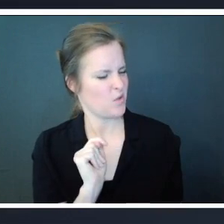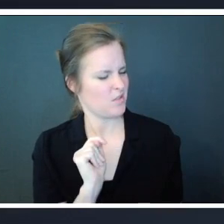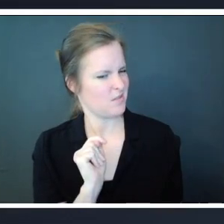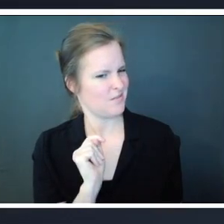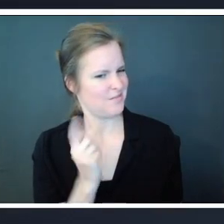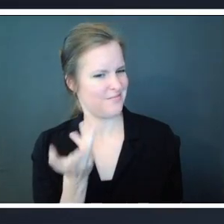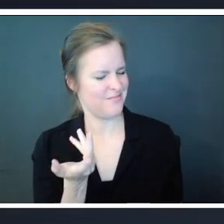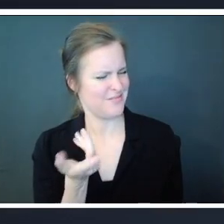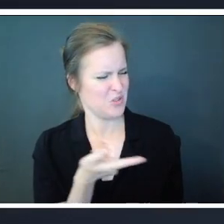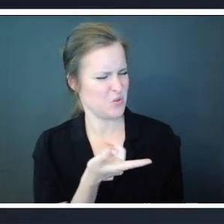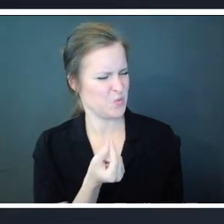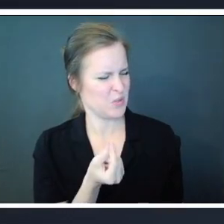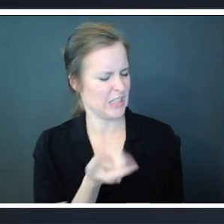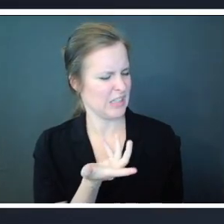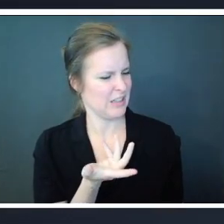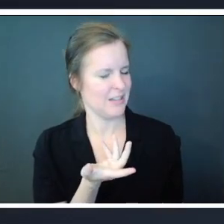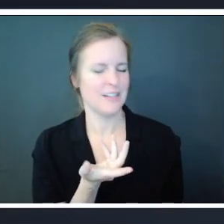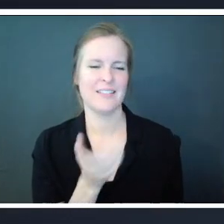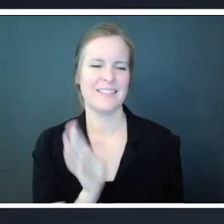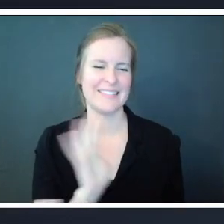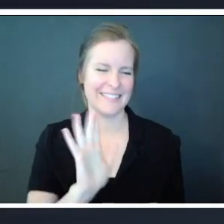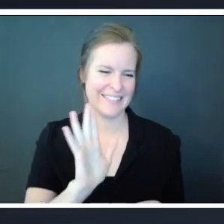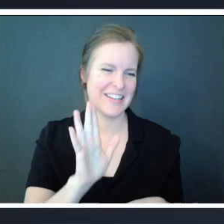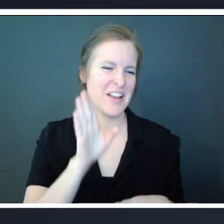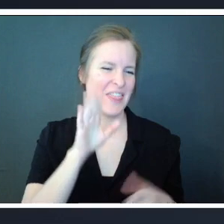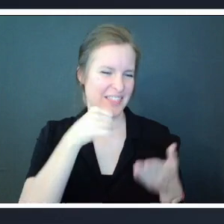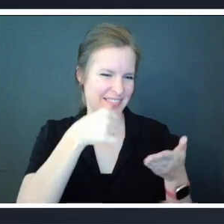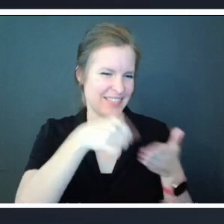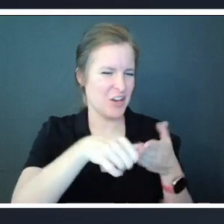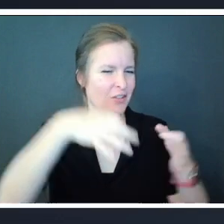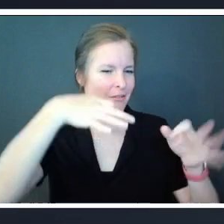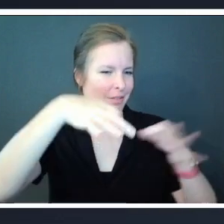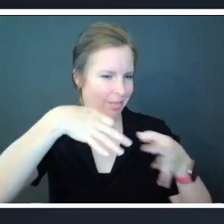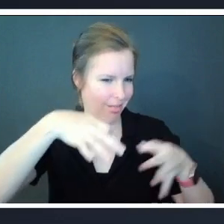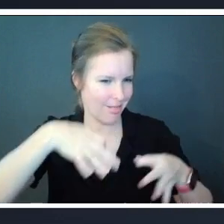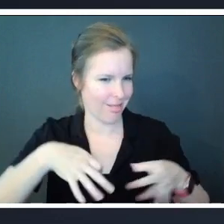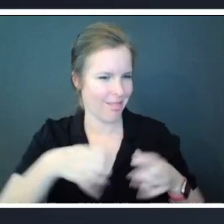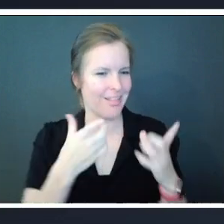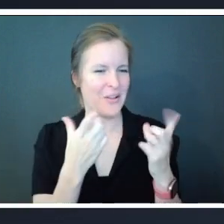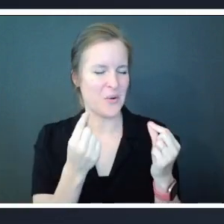of showcase that it's a virtual field trip to the National Zoo and you spent an hour with us.